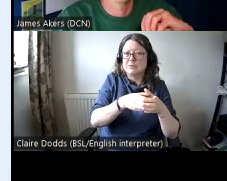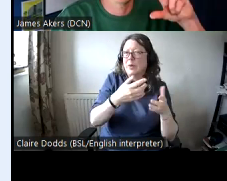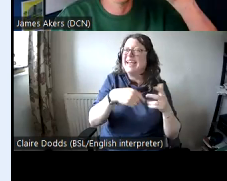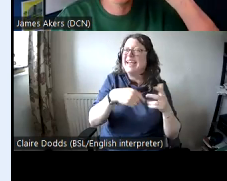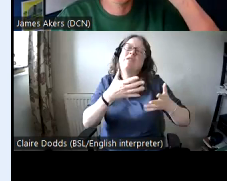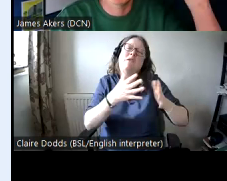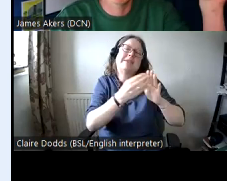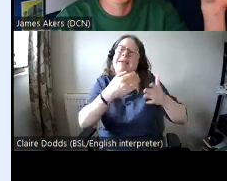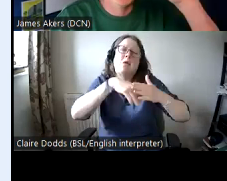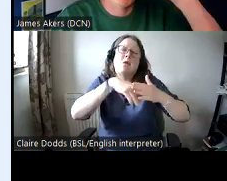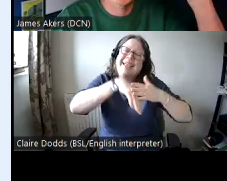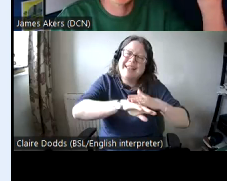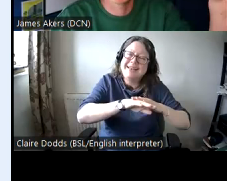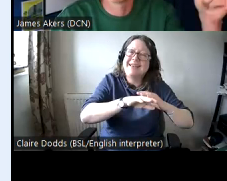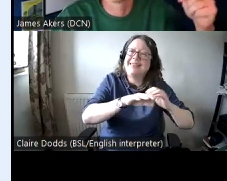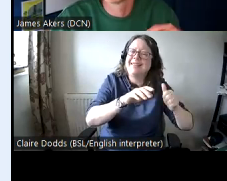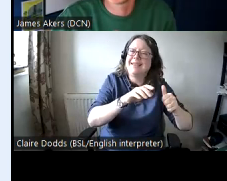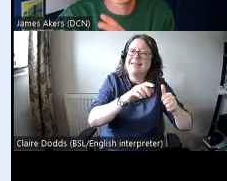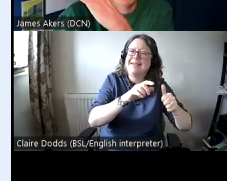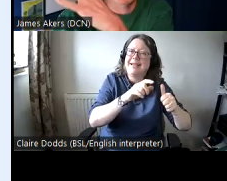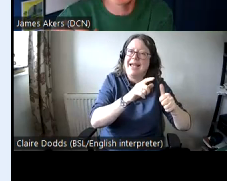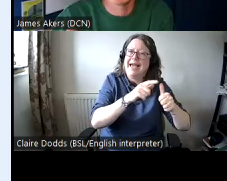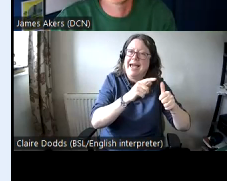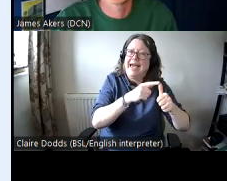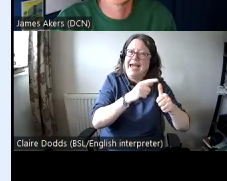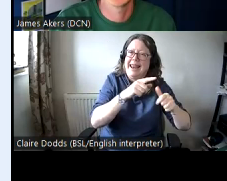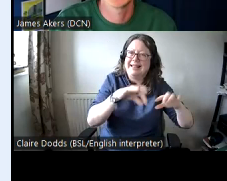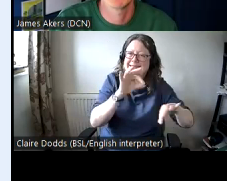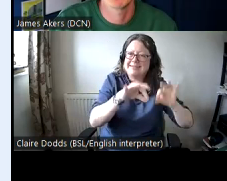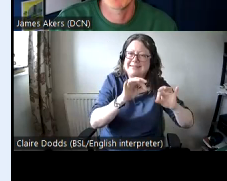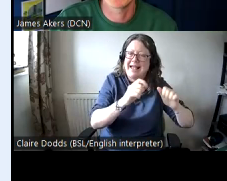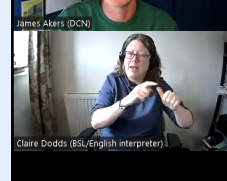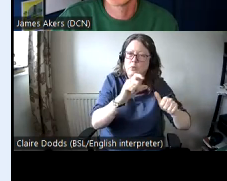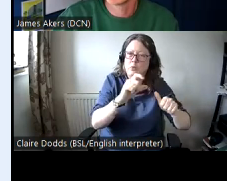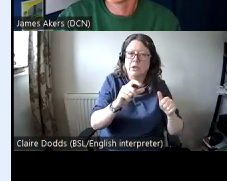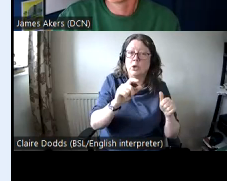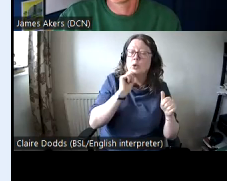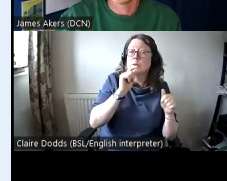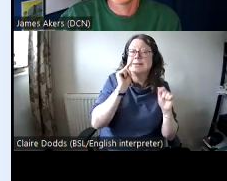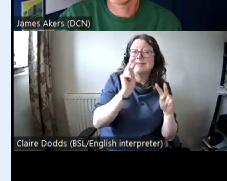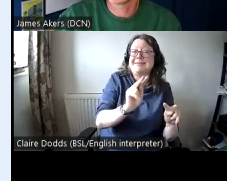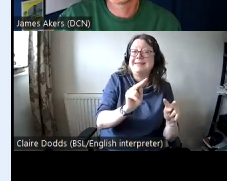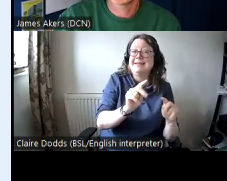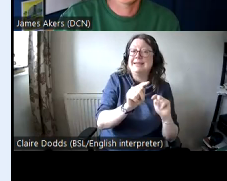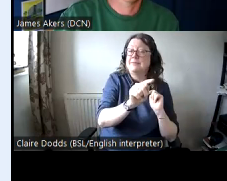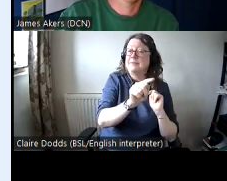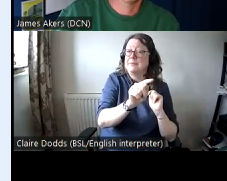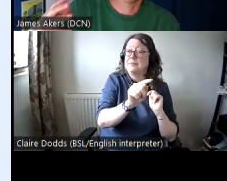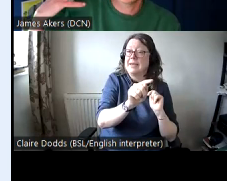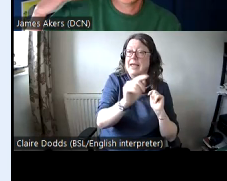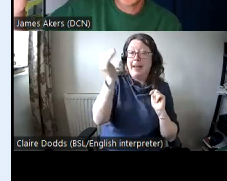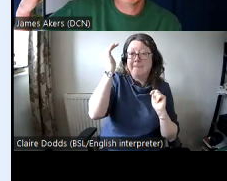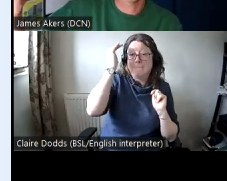where the property name is, this will come out, this dropdown. Here we can see that the account,